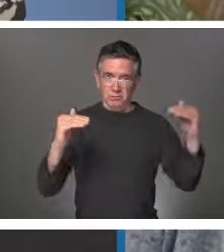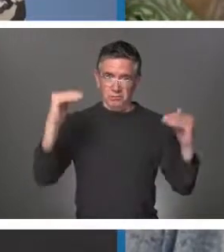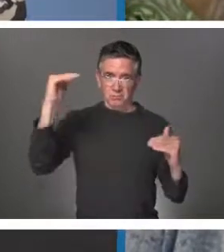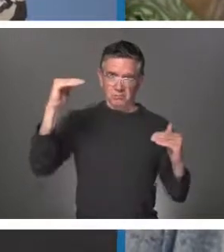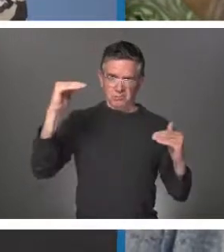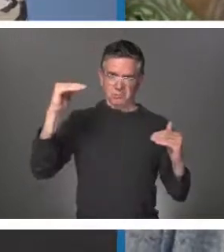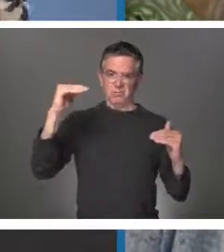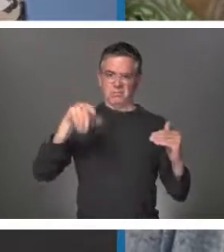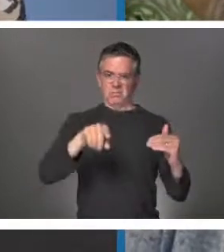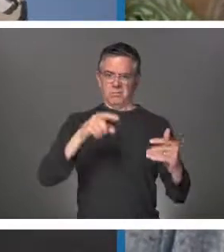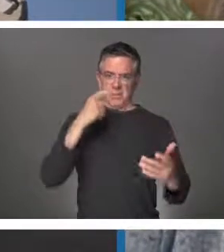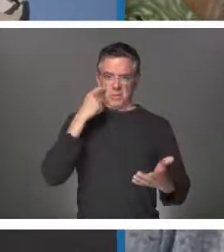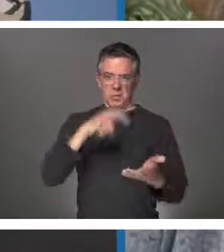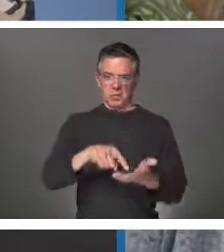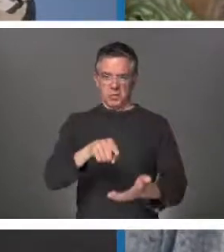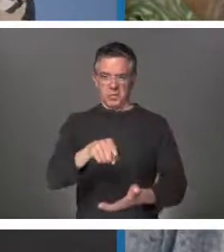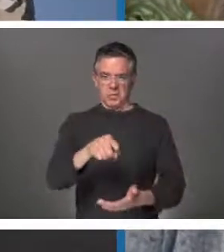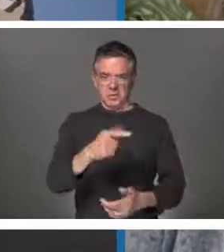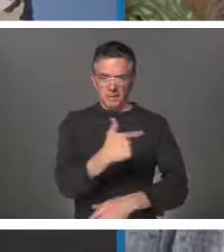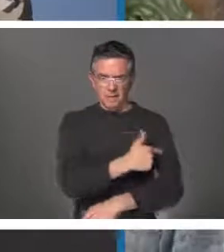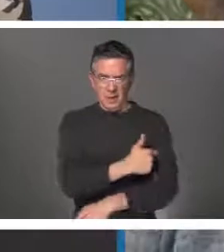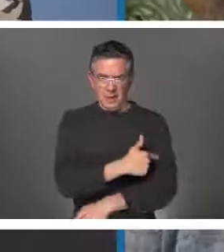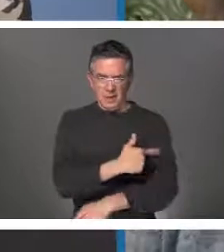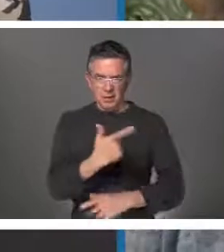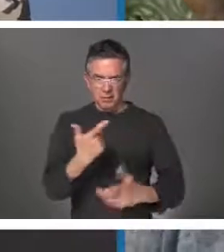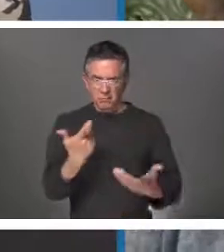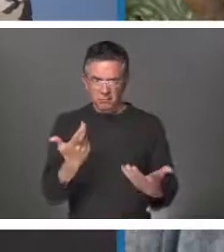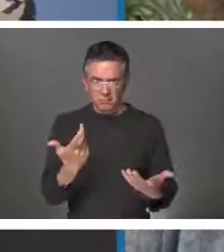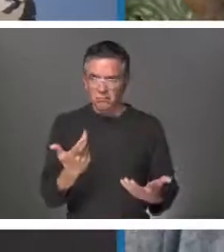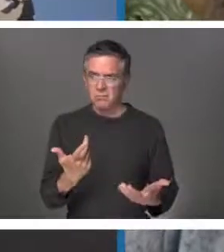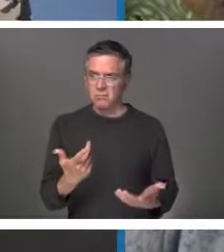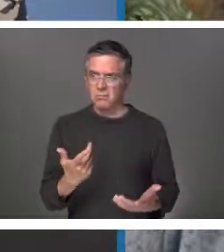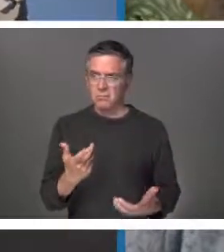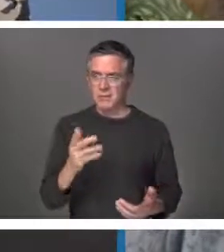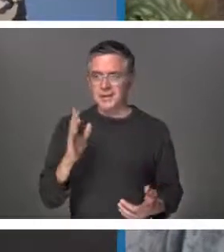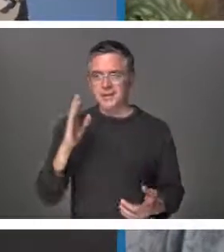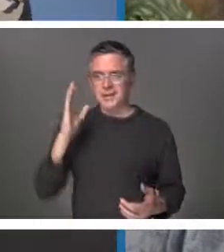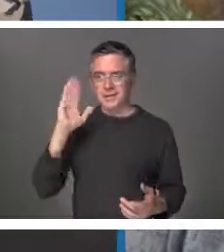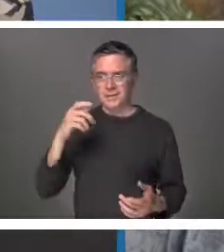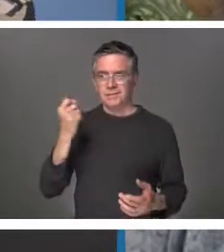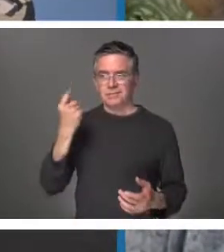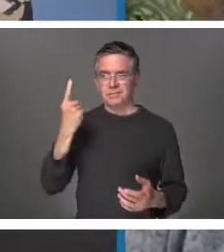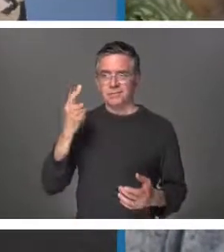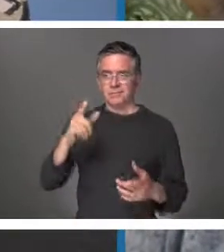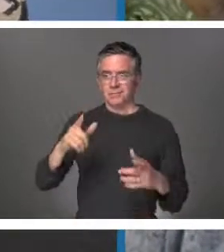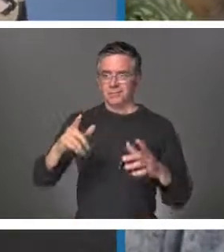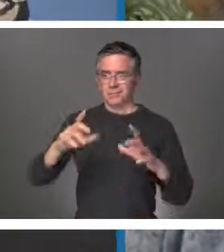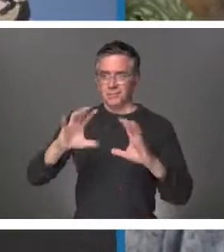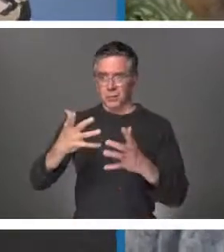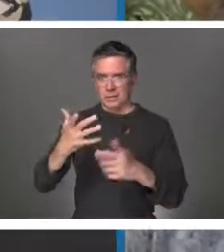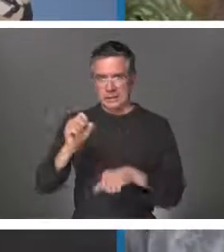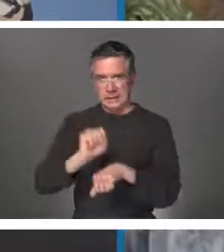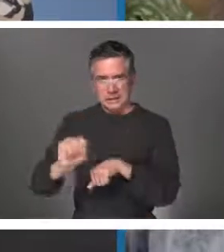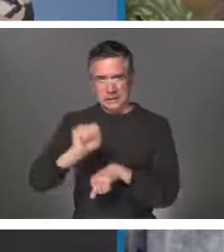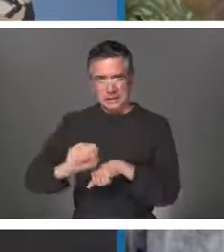So I know there's work to be done in that population as well. Can you speak to sort of what you think are the next steps